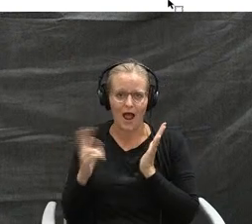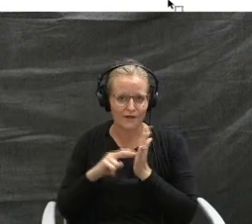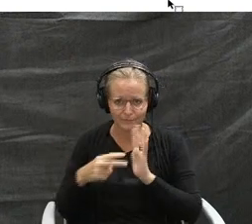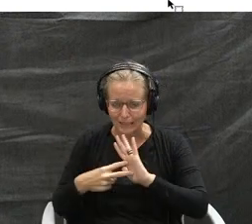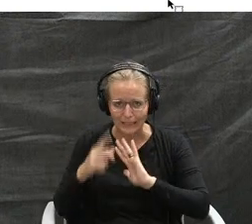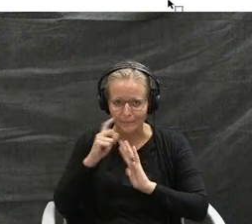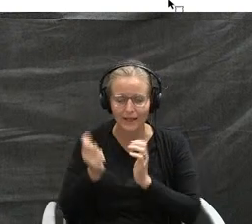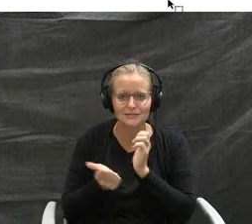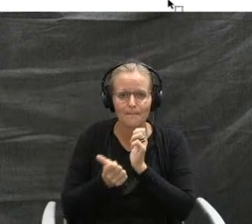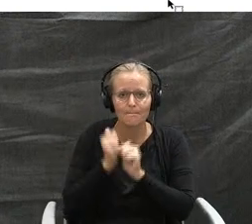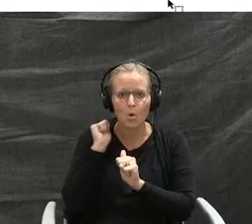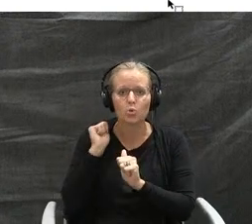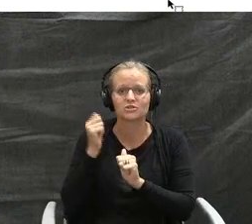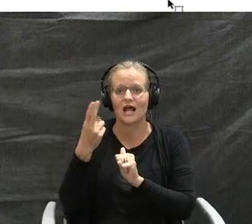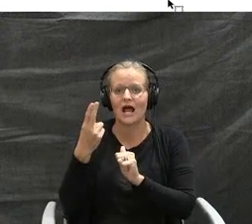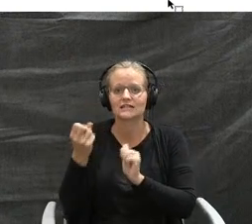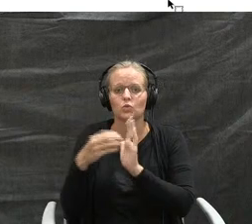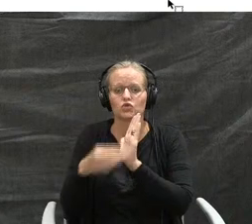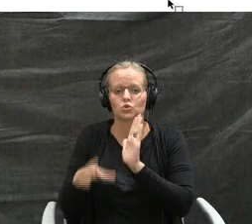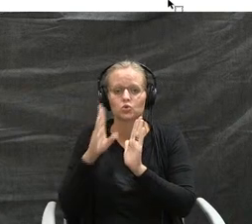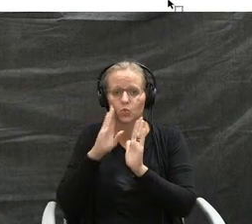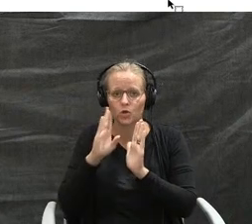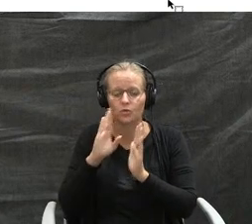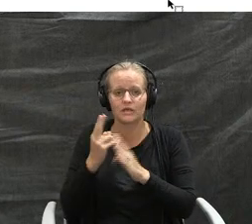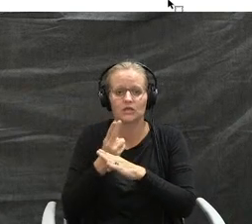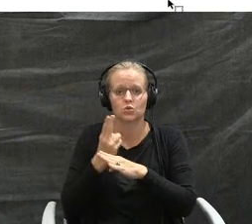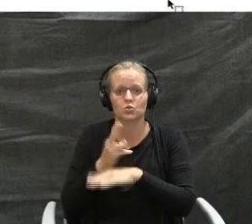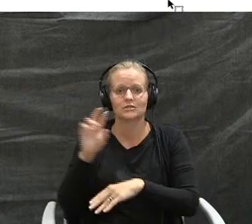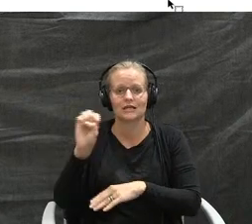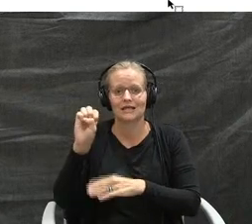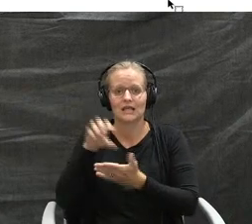want to come in at all, they don't need to come in at all.